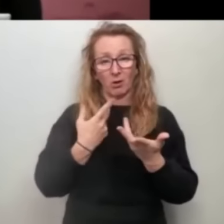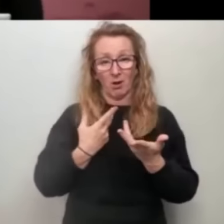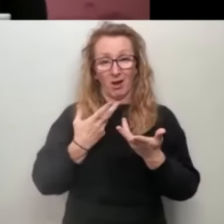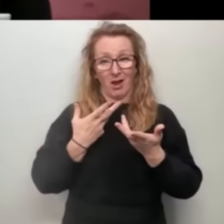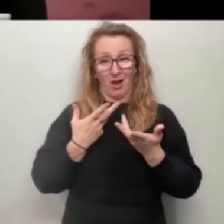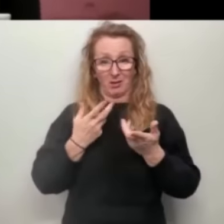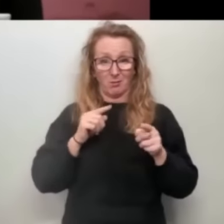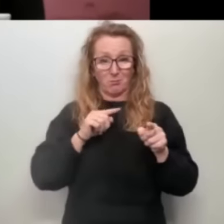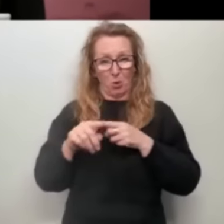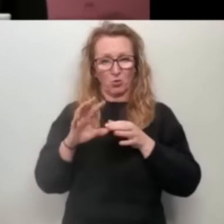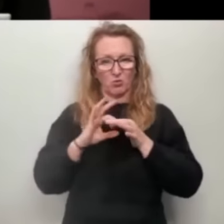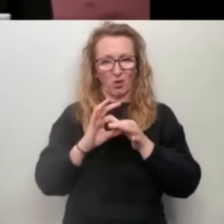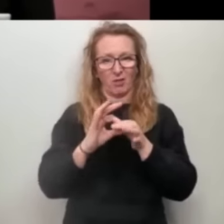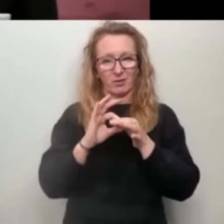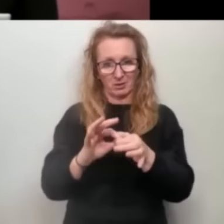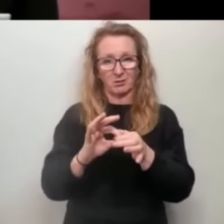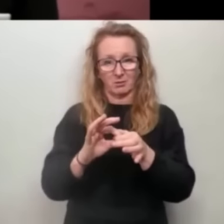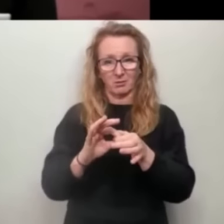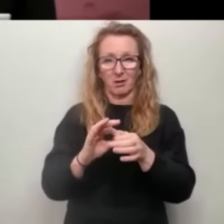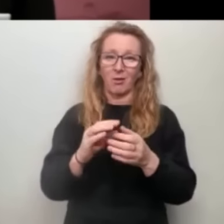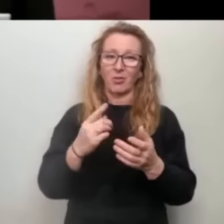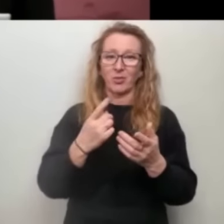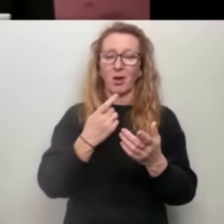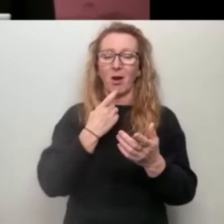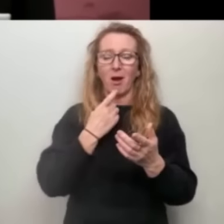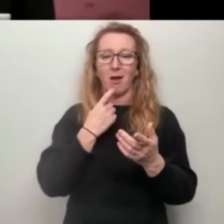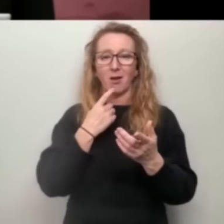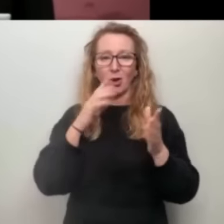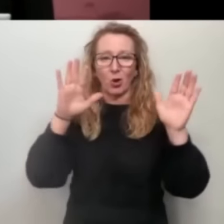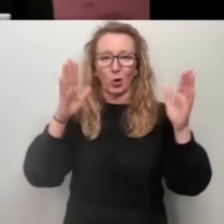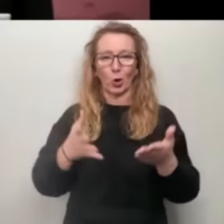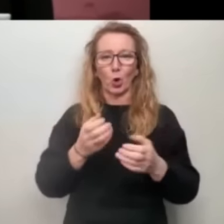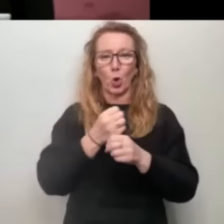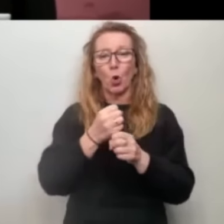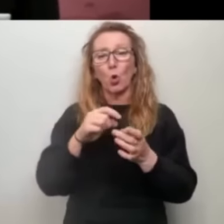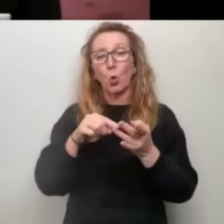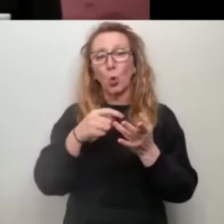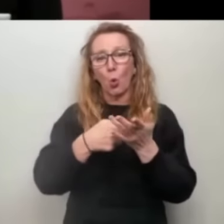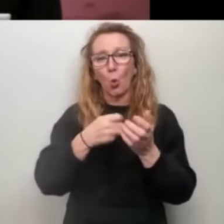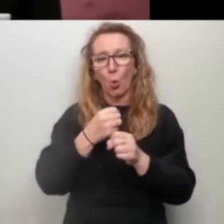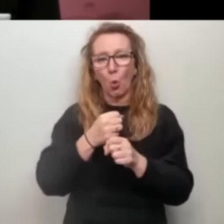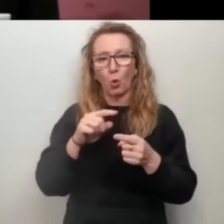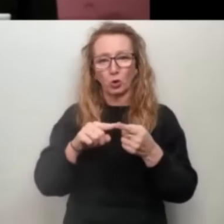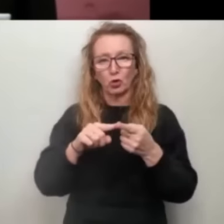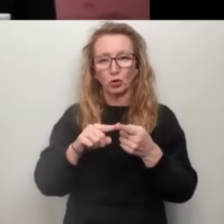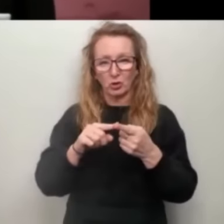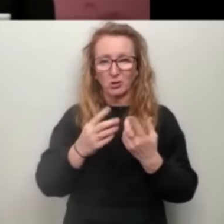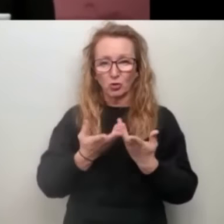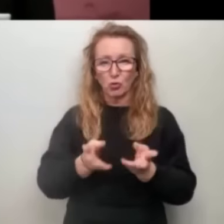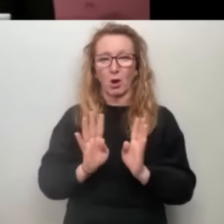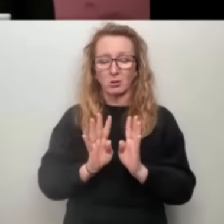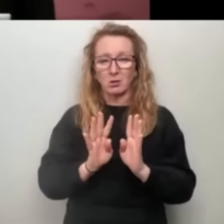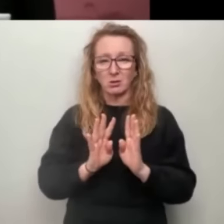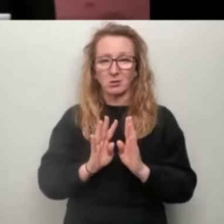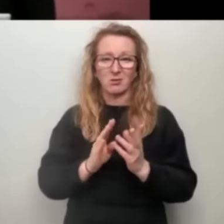at the Ironbridge Gorge Museum Trust. So who better to tell us about the historic Iron Bridge?